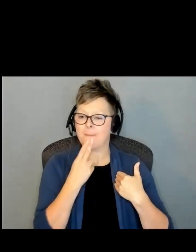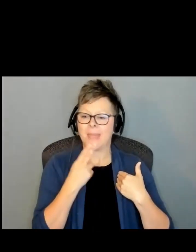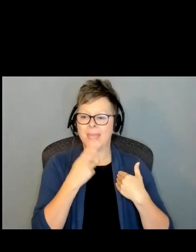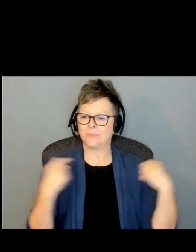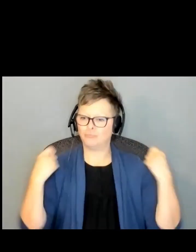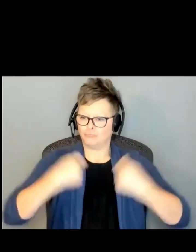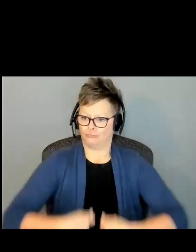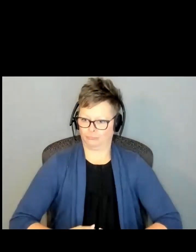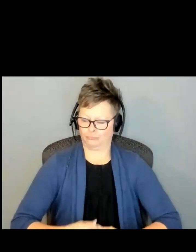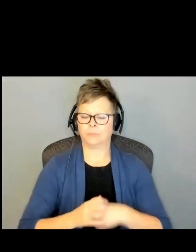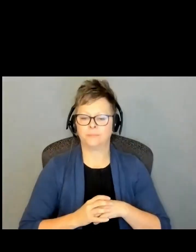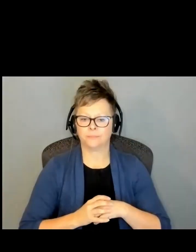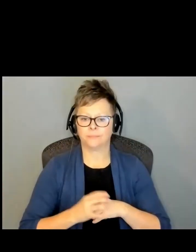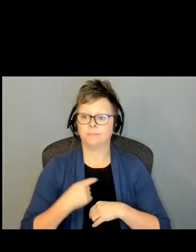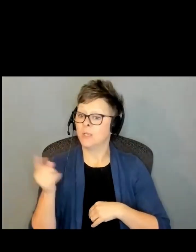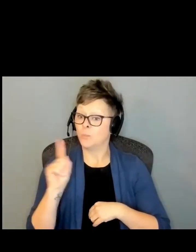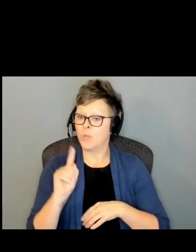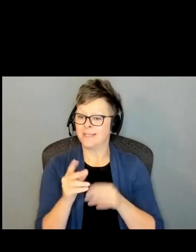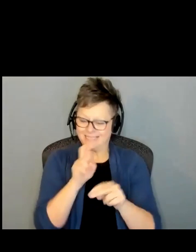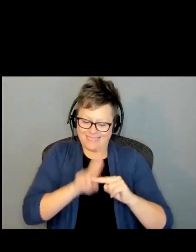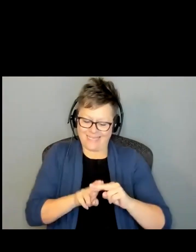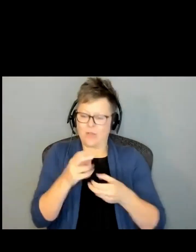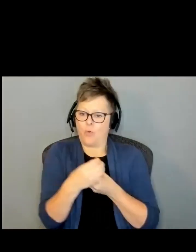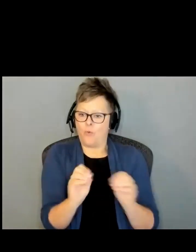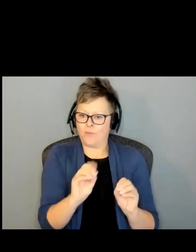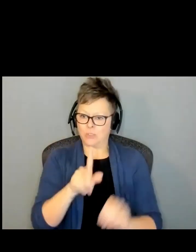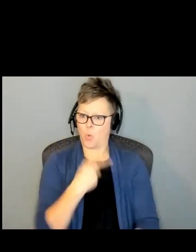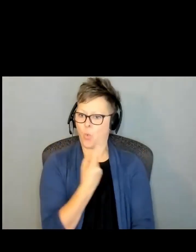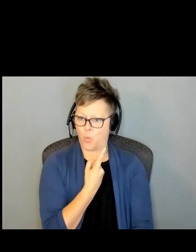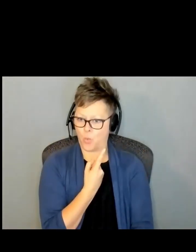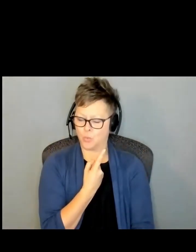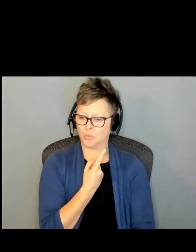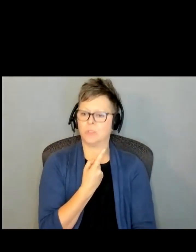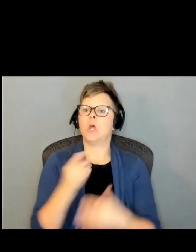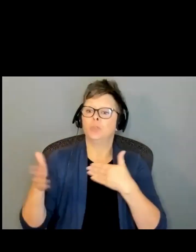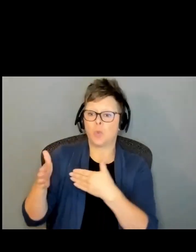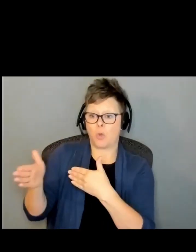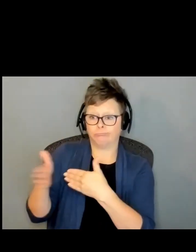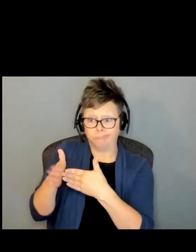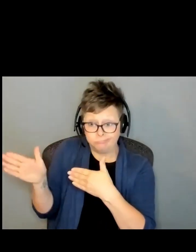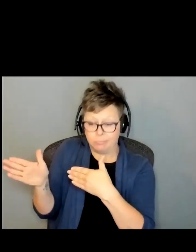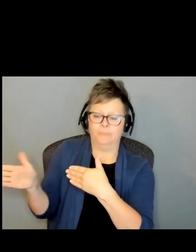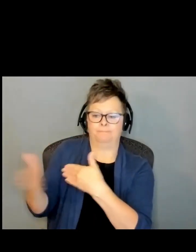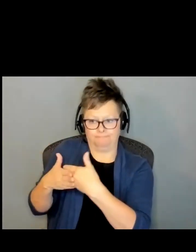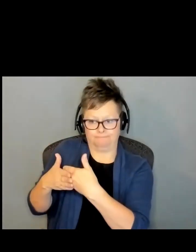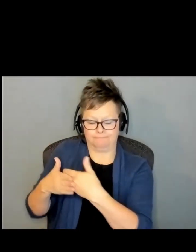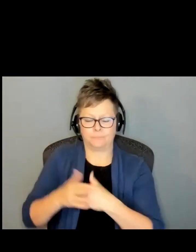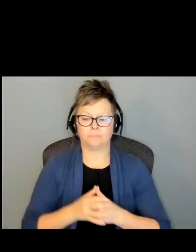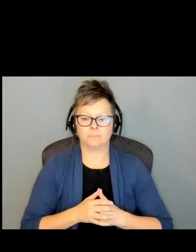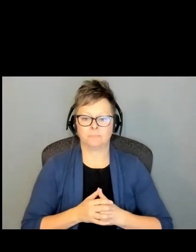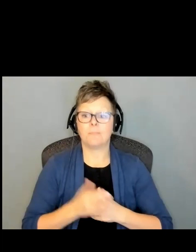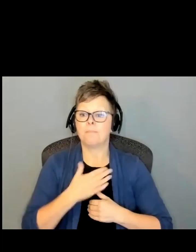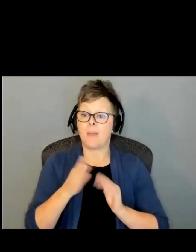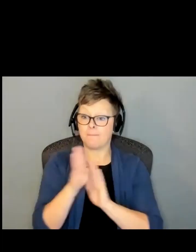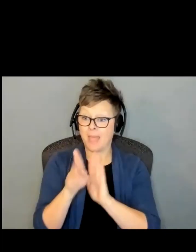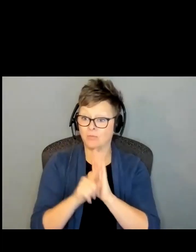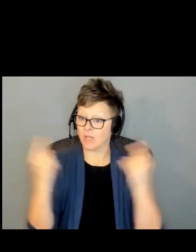I’m in a office alone with the door shut, and my background is blurred.